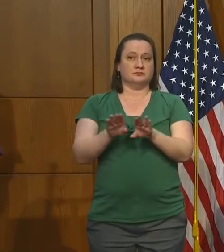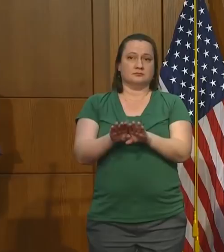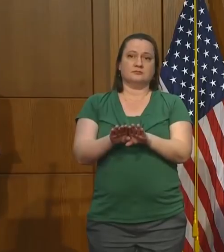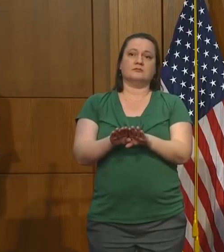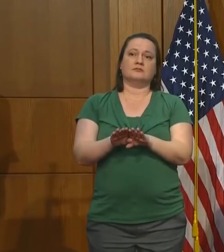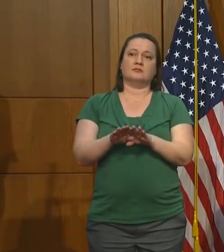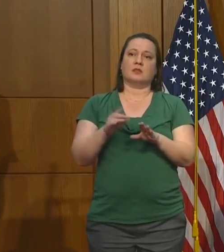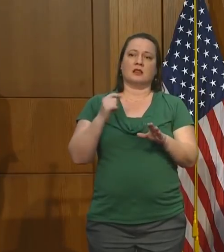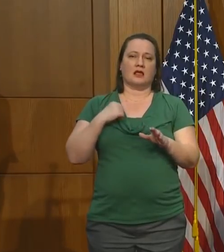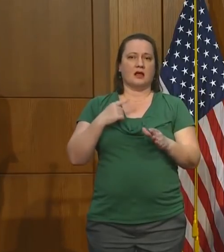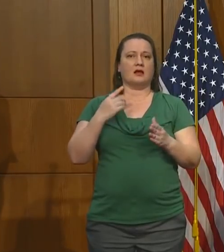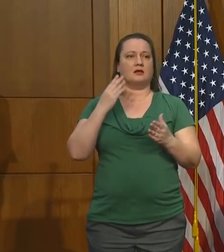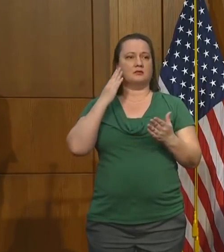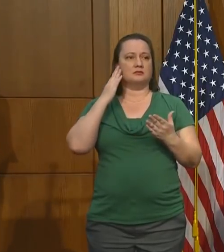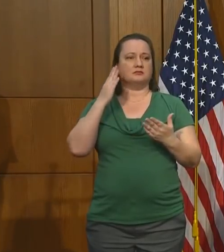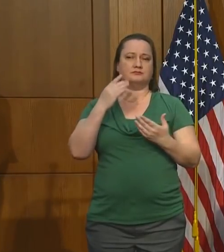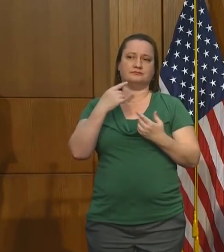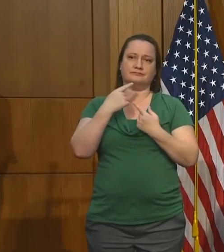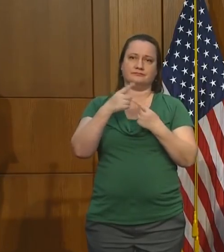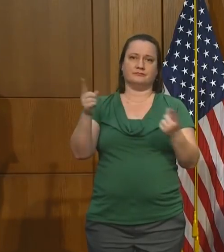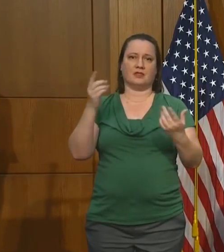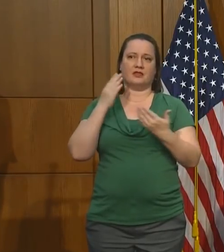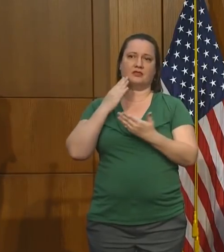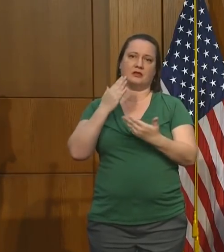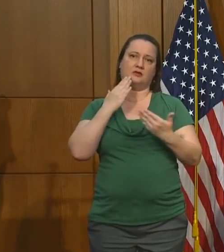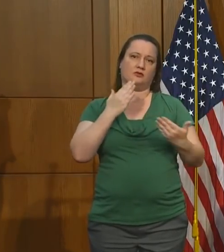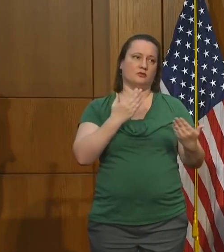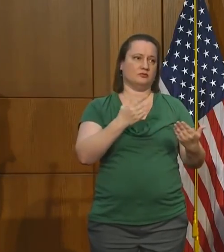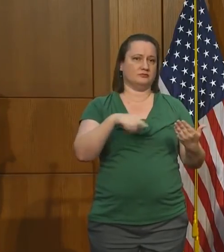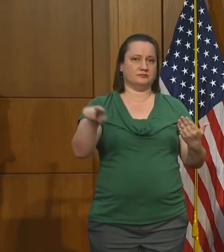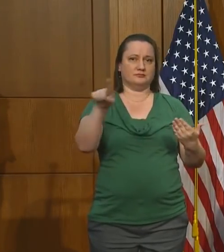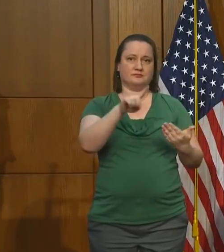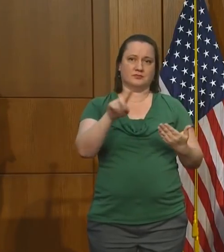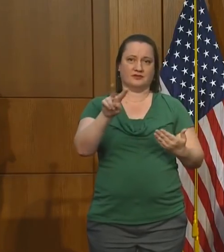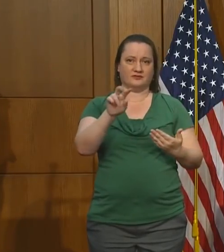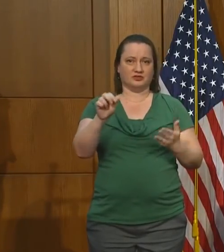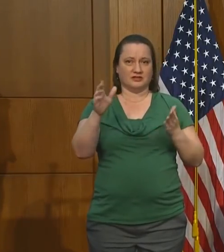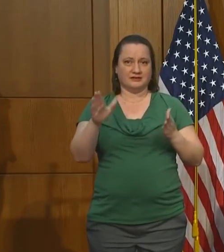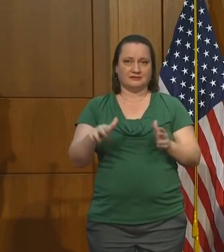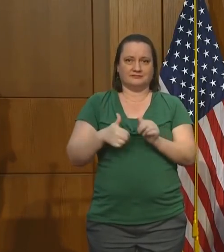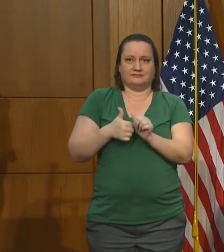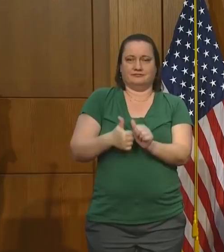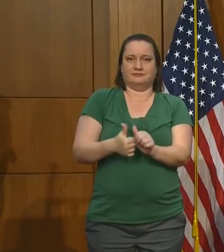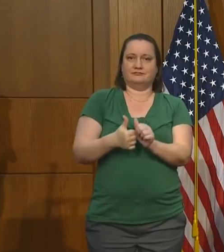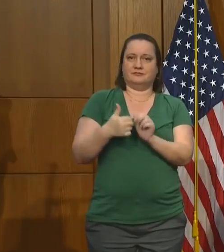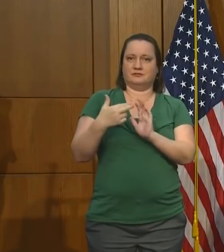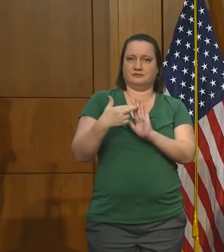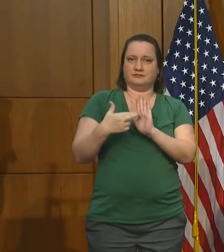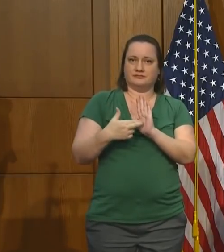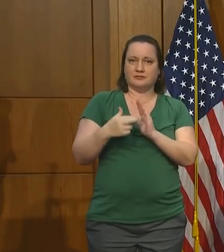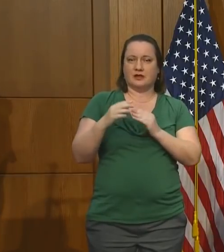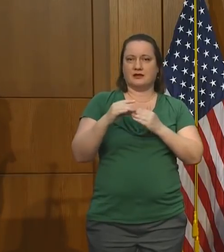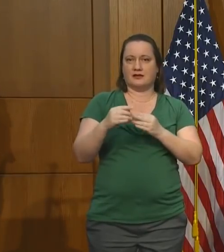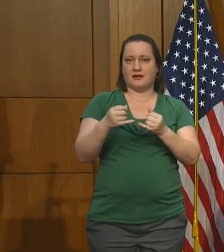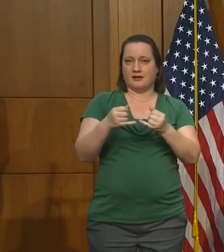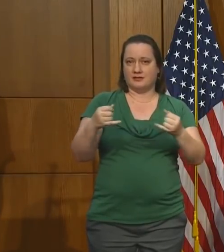HEARD FROM FROM NORTHERN VIRGINIA. I YOU. THANKS FOR. WELL IN CLOSE AND NOT WANT TO OFFER A COUPLE OF THANK YOUS